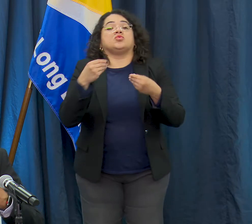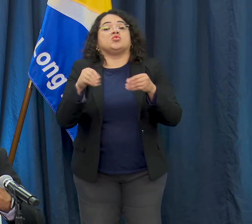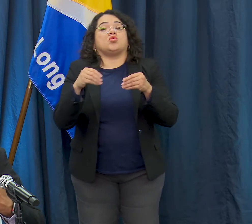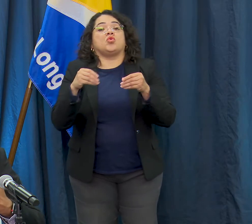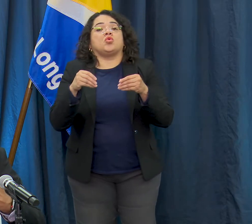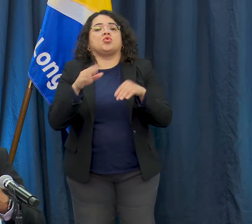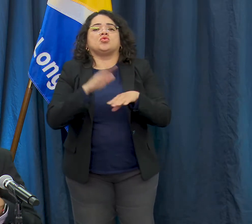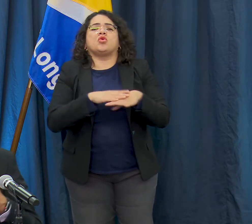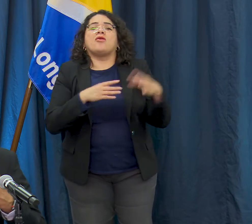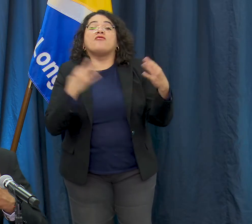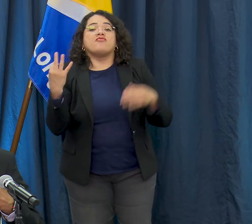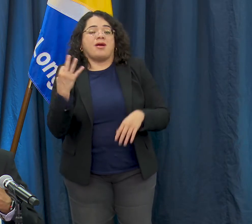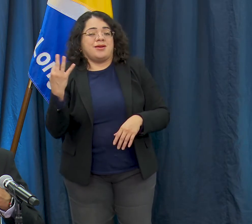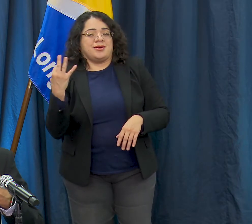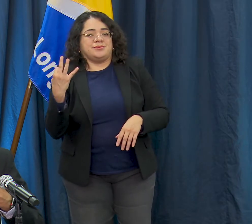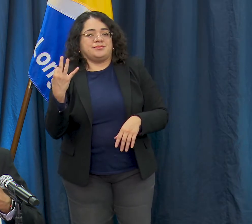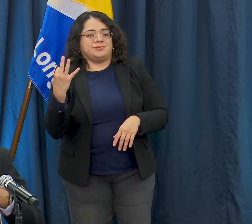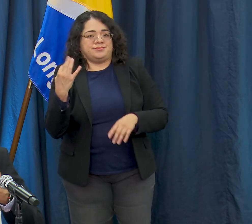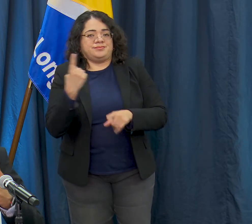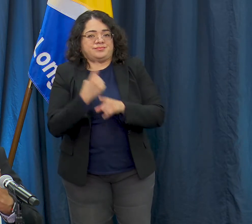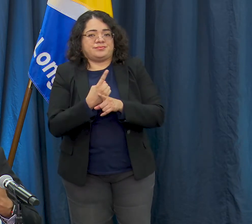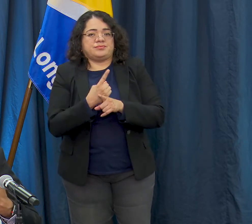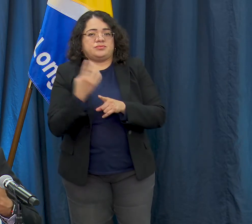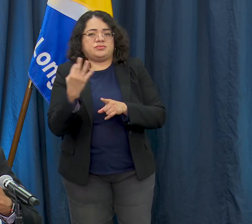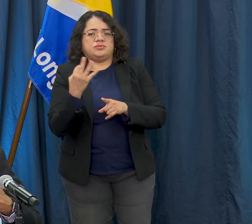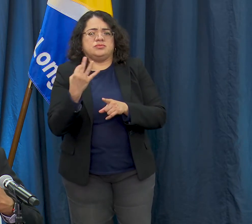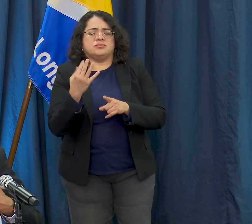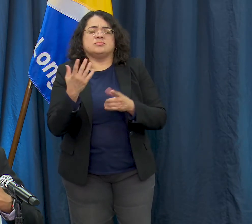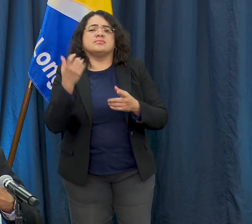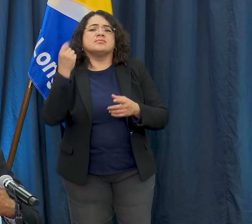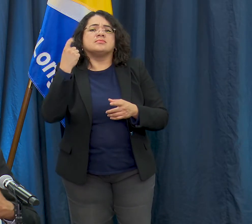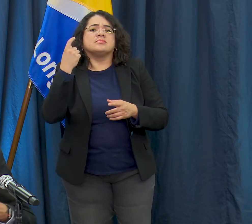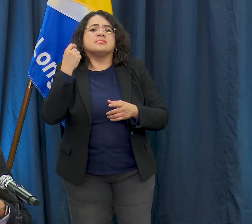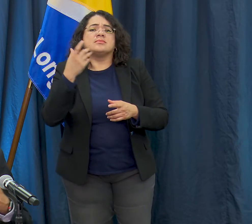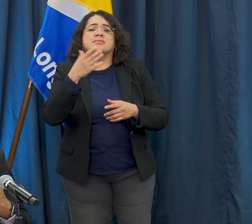Friday and some of it is just a function of enforcement and making sure